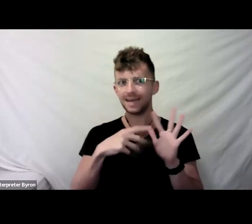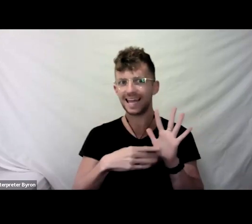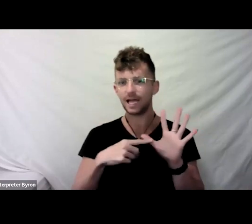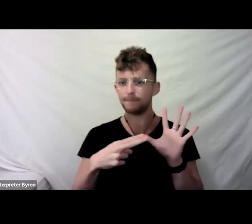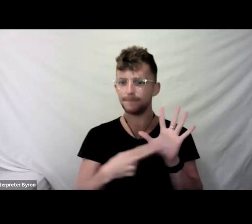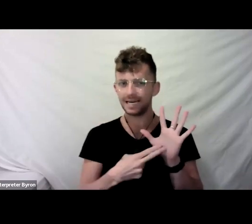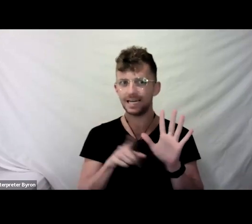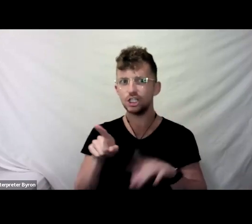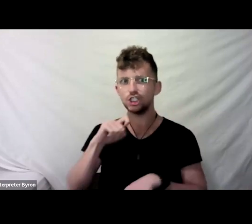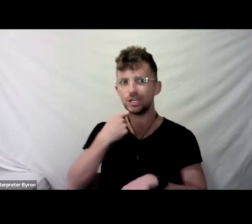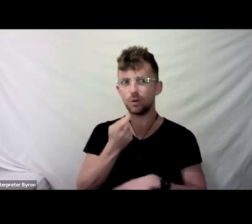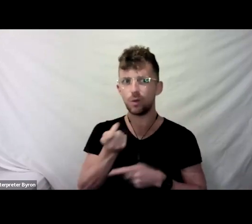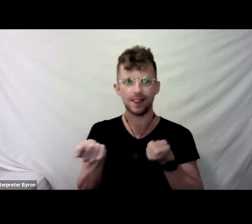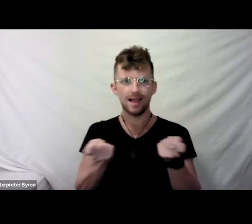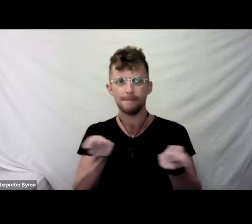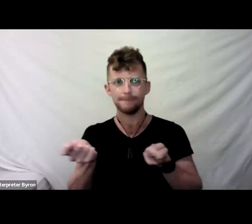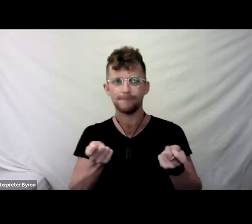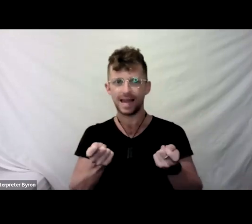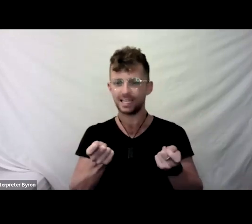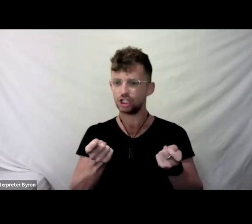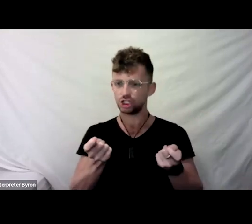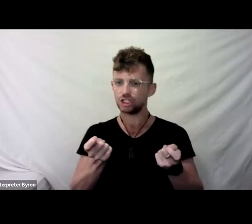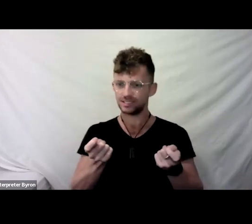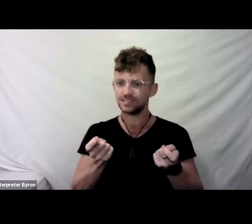with some contextual introduction